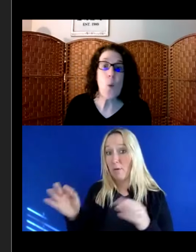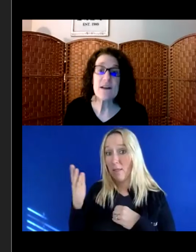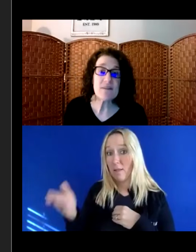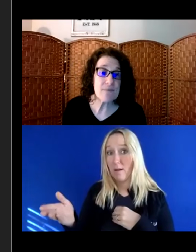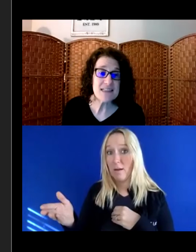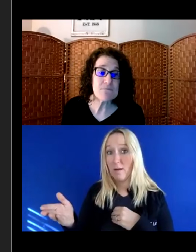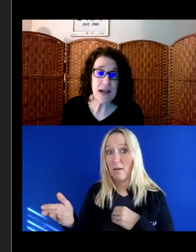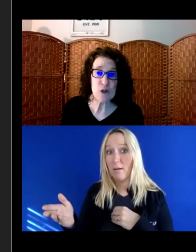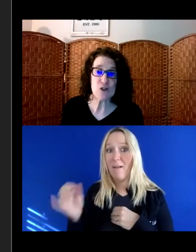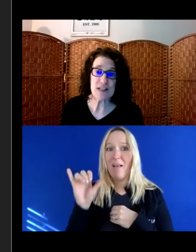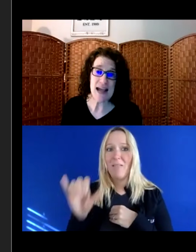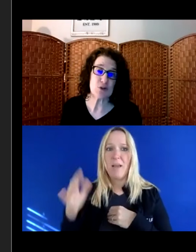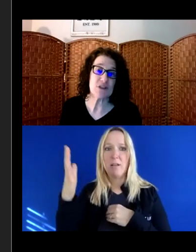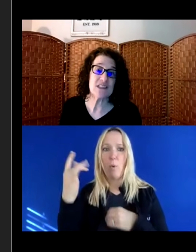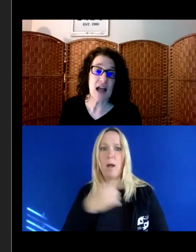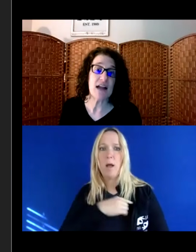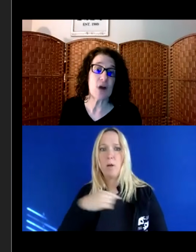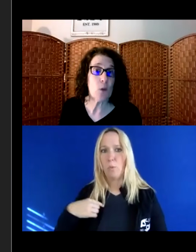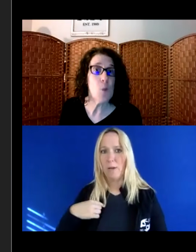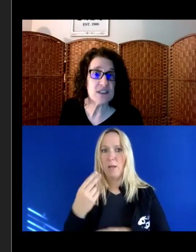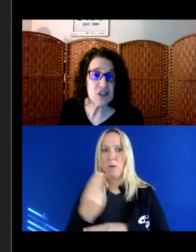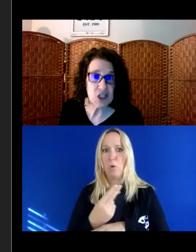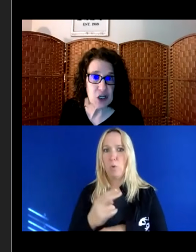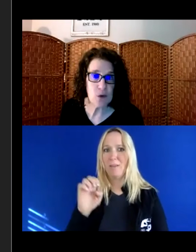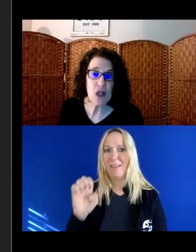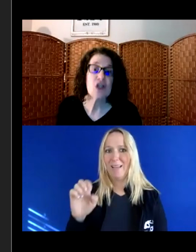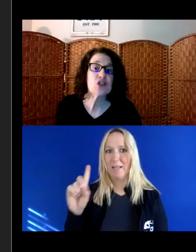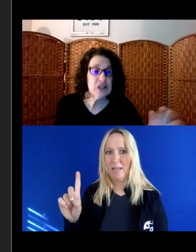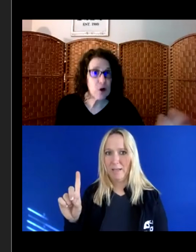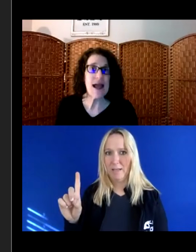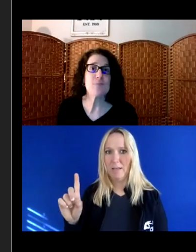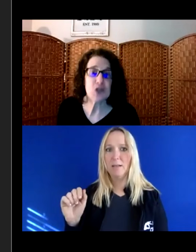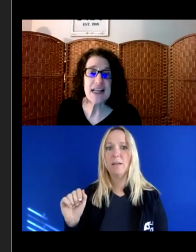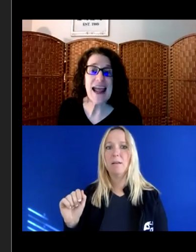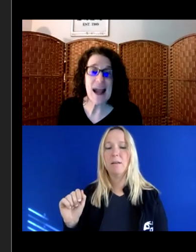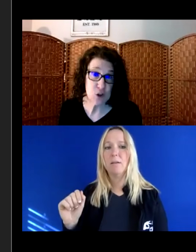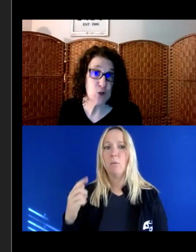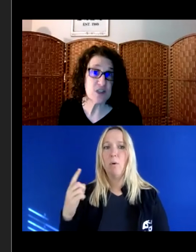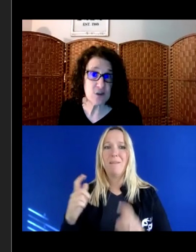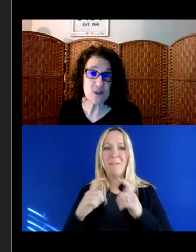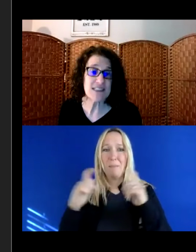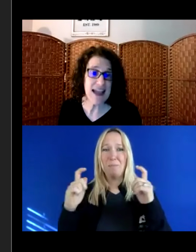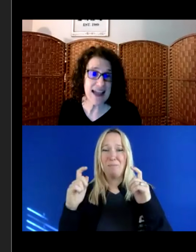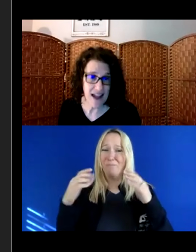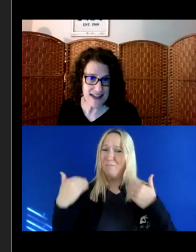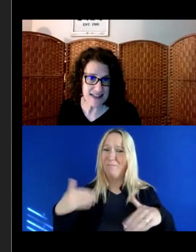One of the biggest barriers to captions is not knowing what to do. Share a caption and how-to resources and guides.